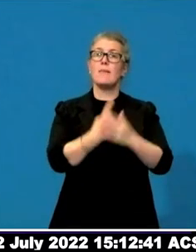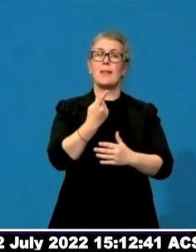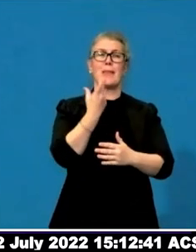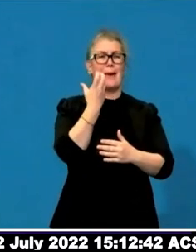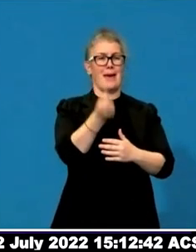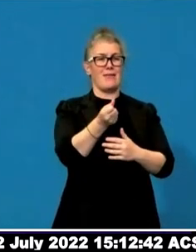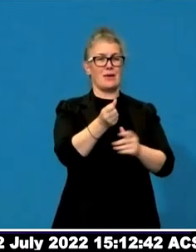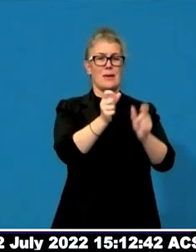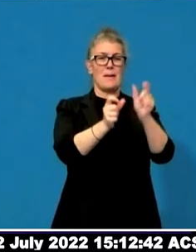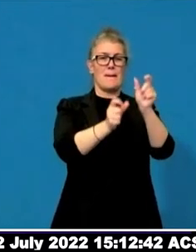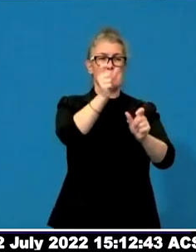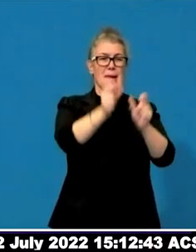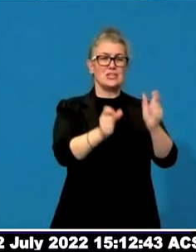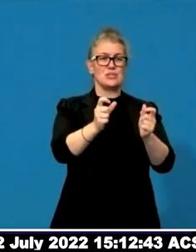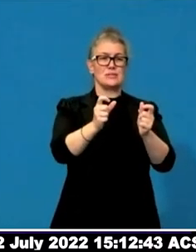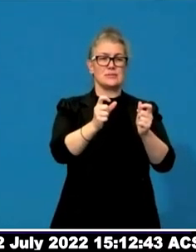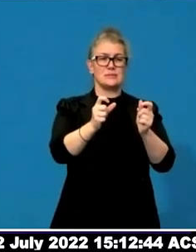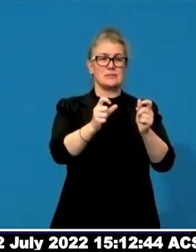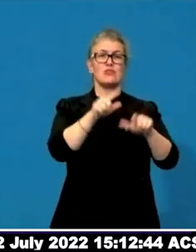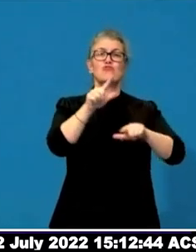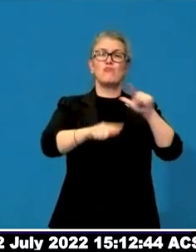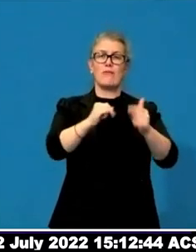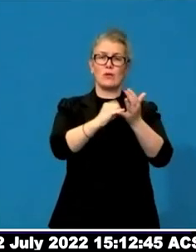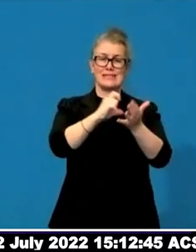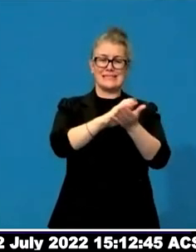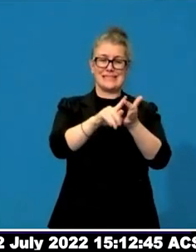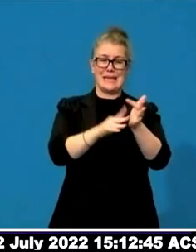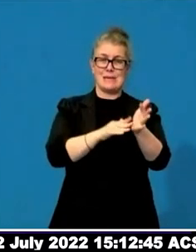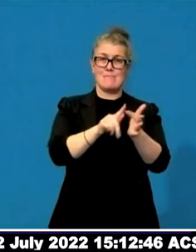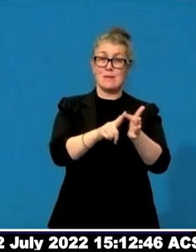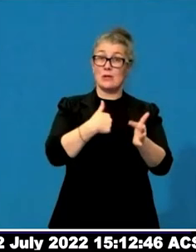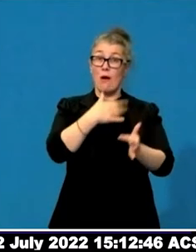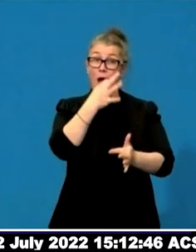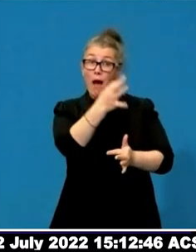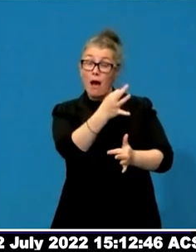So they have included when I've contacted or asked for assistance for a client,